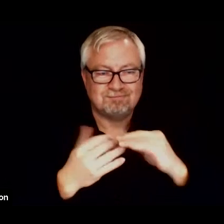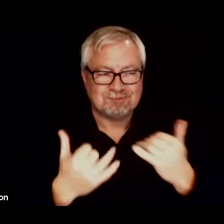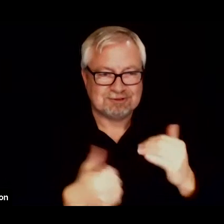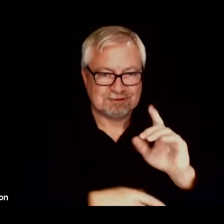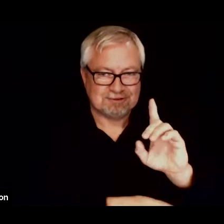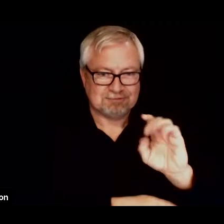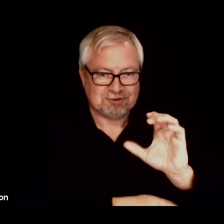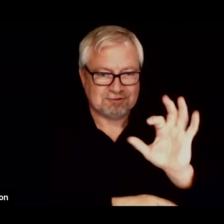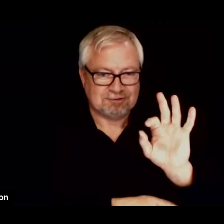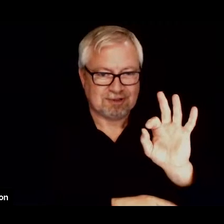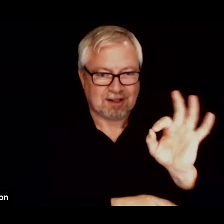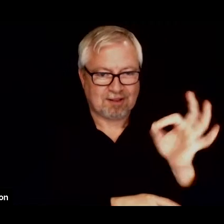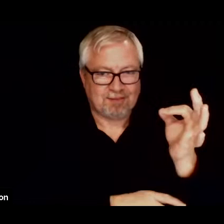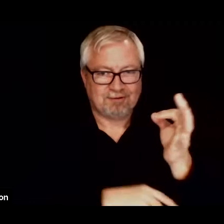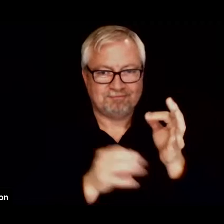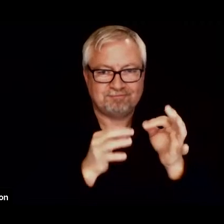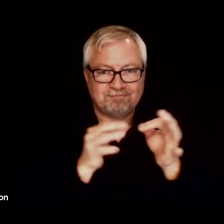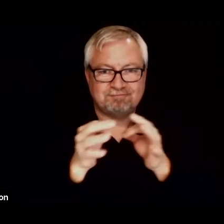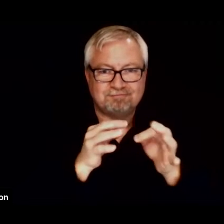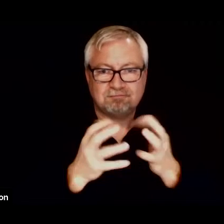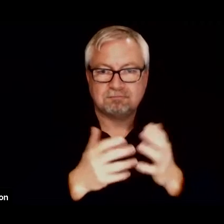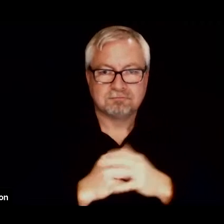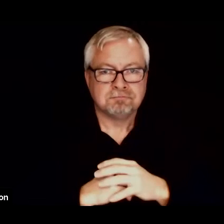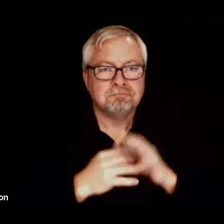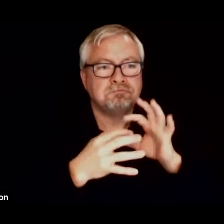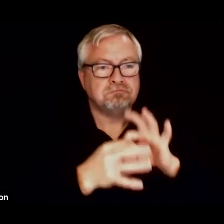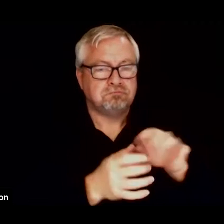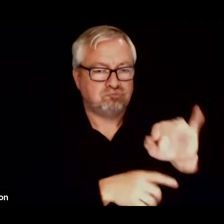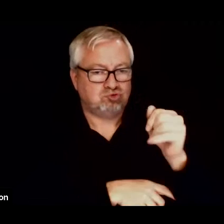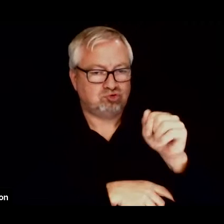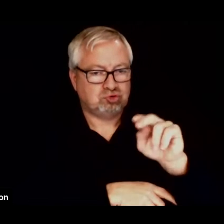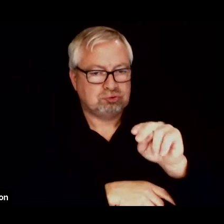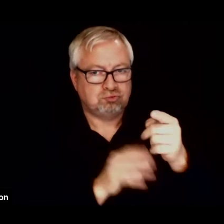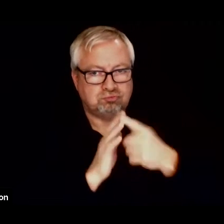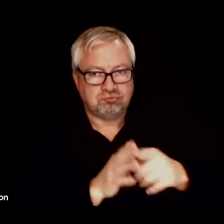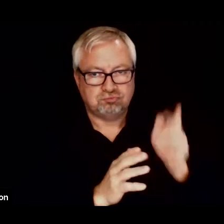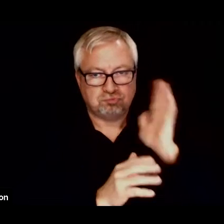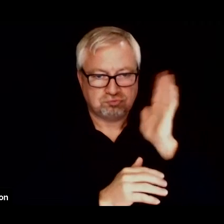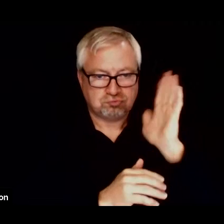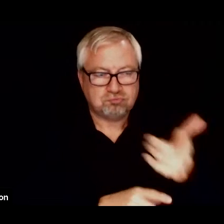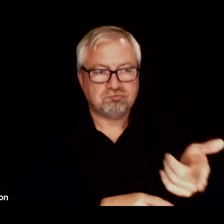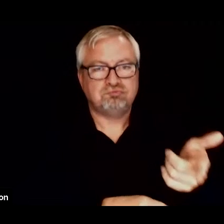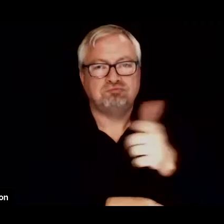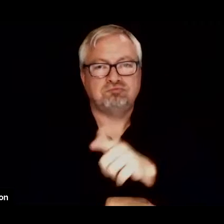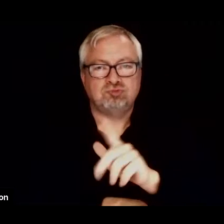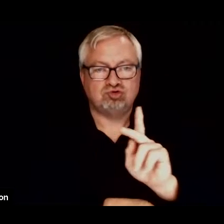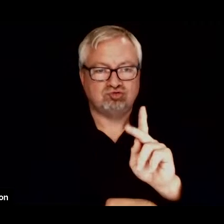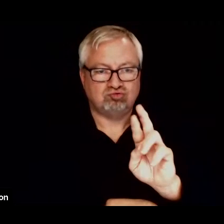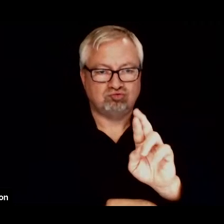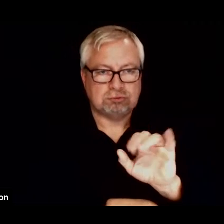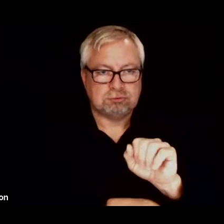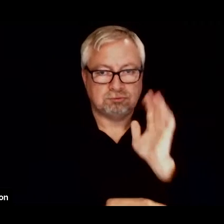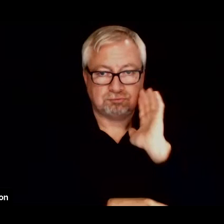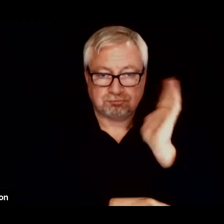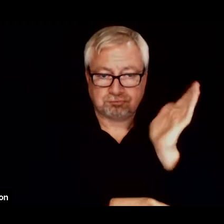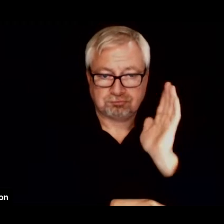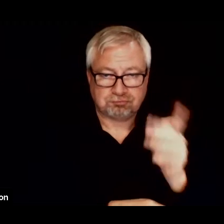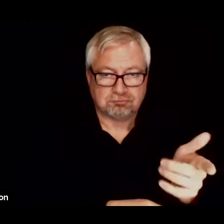Jan Malcolm. We also have MDH infectious disease director Kris Ehresman on the line. We will open it up for questions but first, let's turn it over to Commissioner Malcolm.